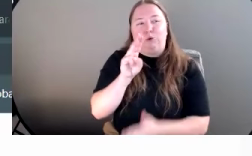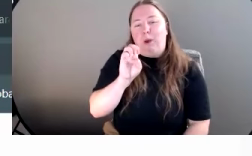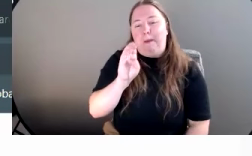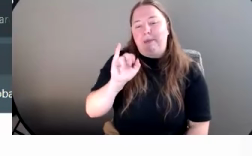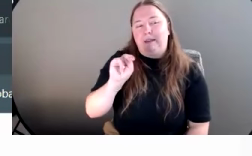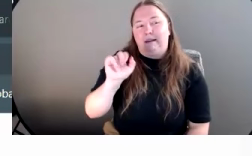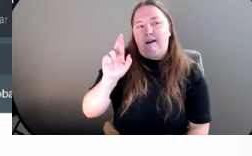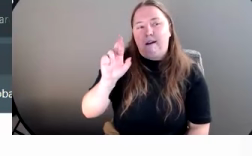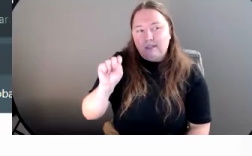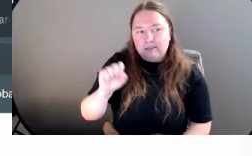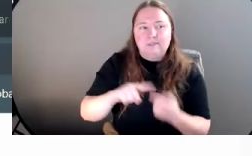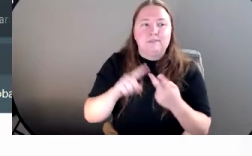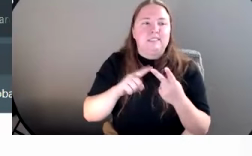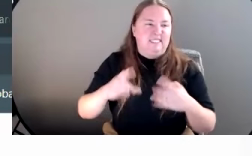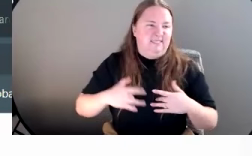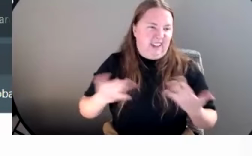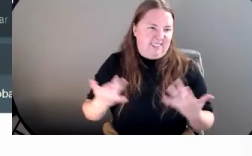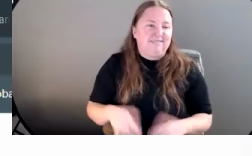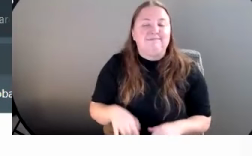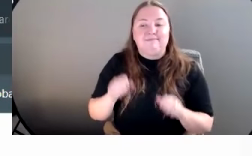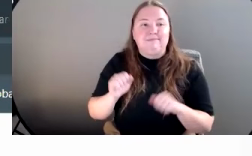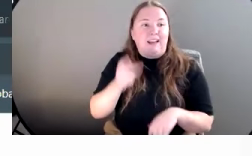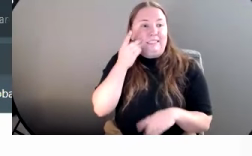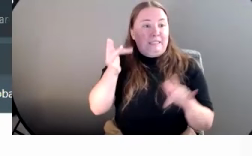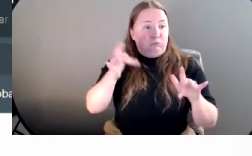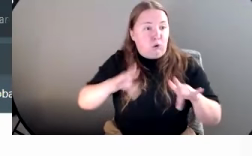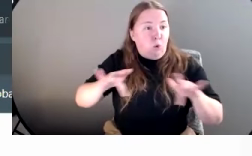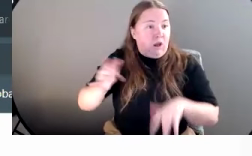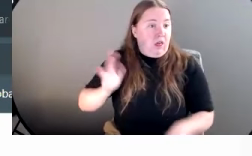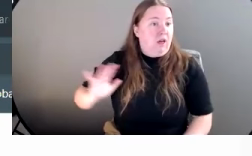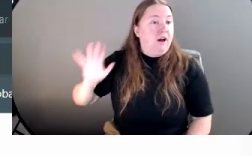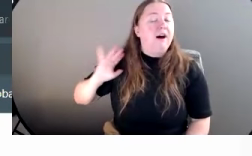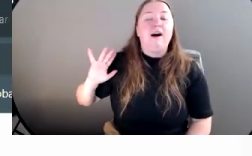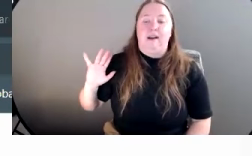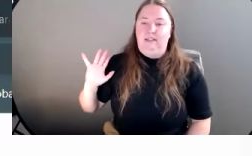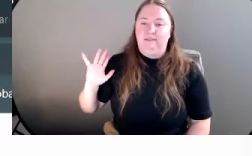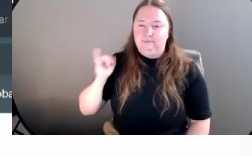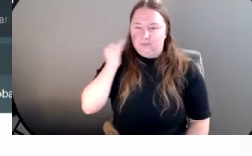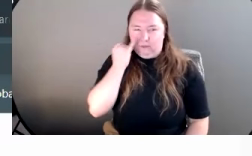You can also see recorded ones that are in there. Webinars, if you just want to see what's available,